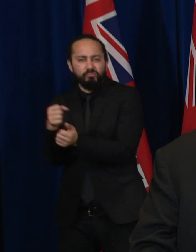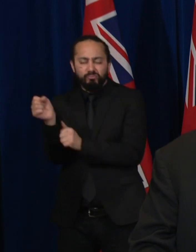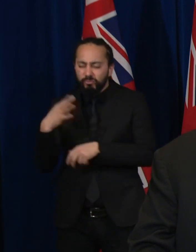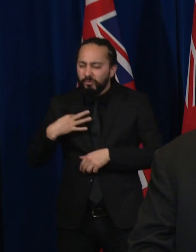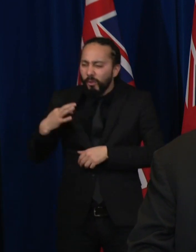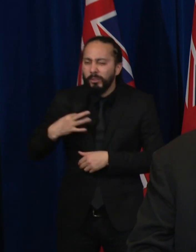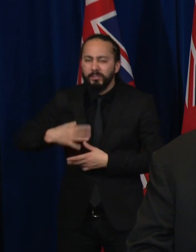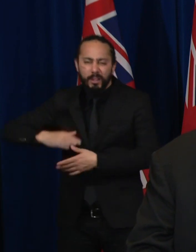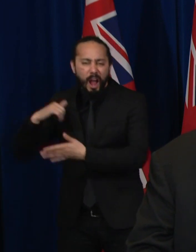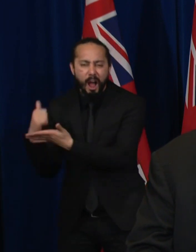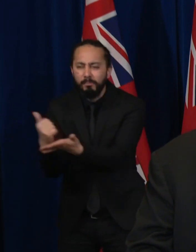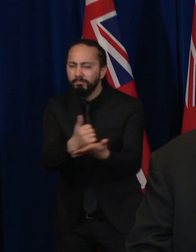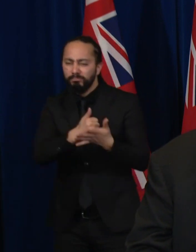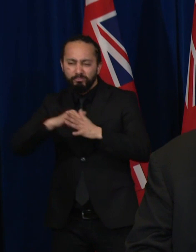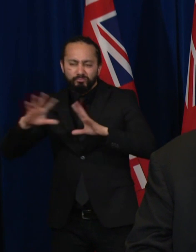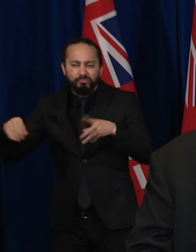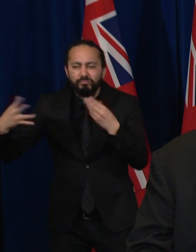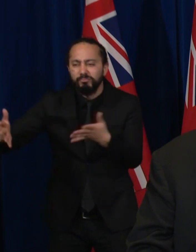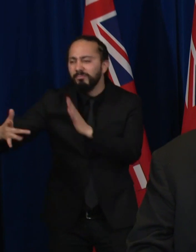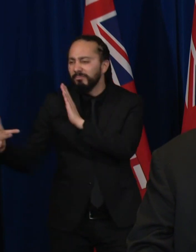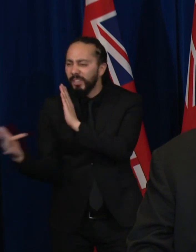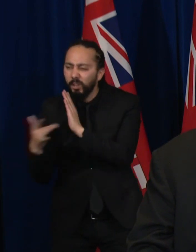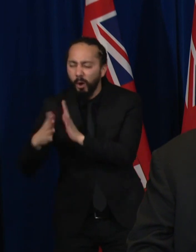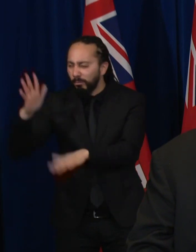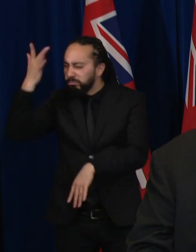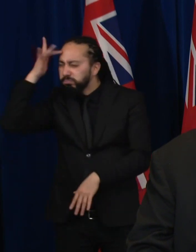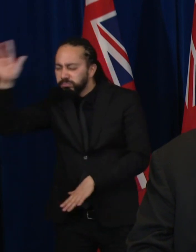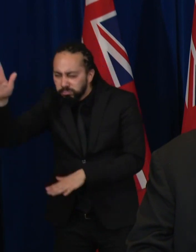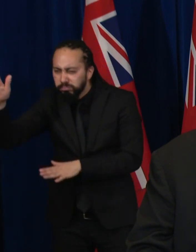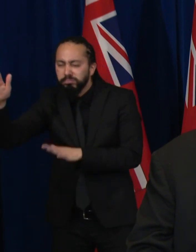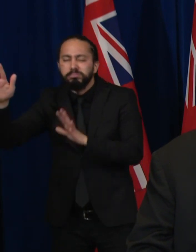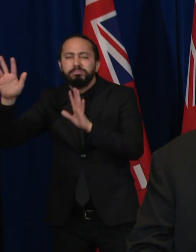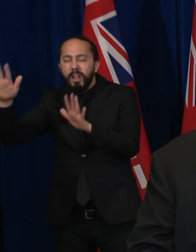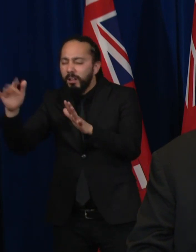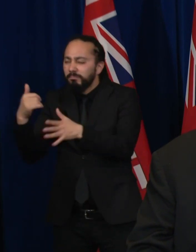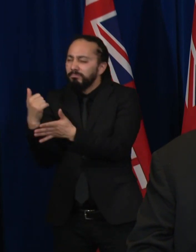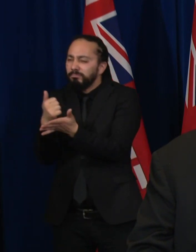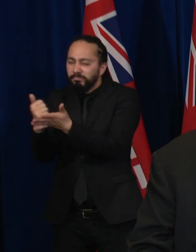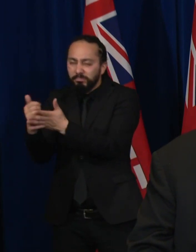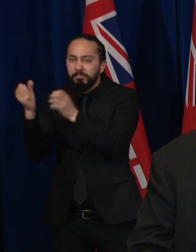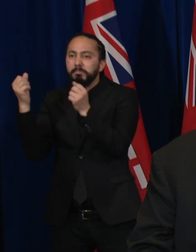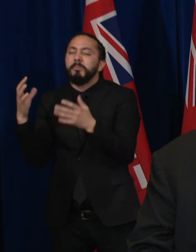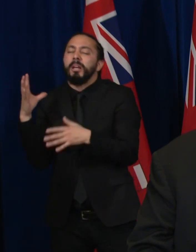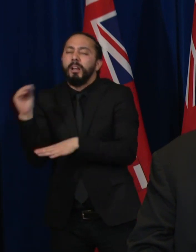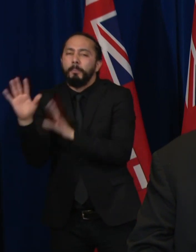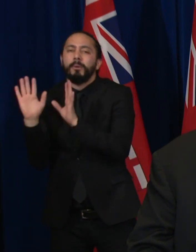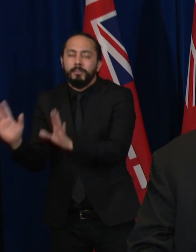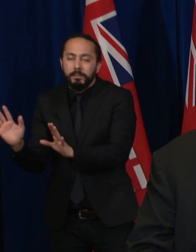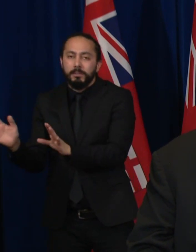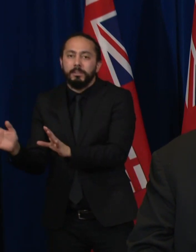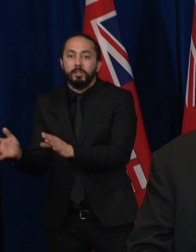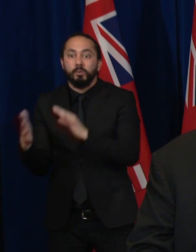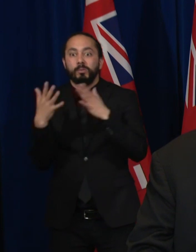up, volunteering, donating their time and ingenuity to the cause. So the last thing we want are price gougers